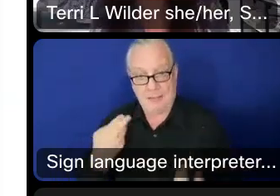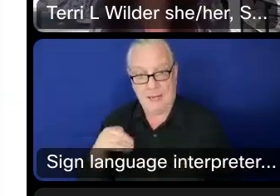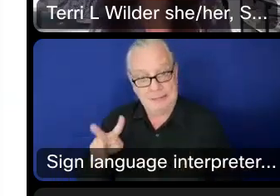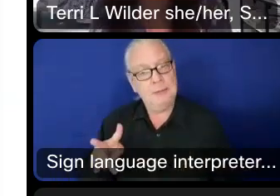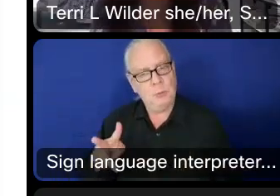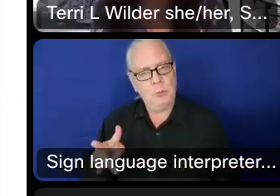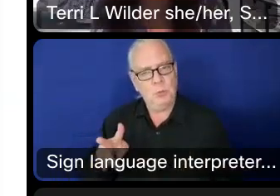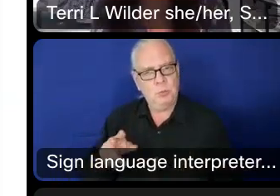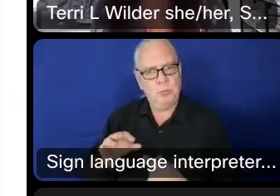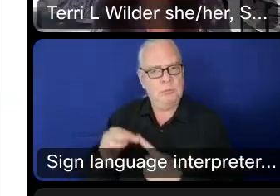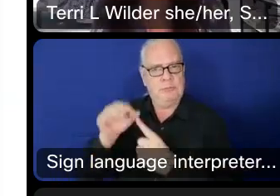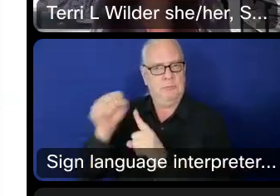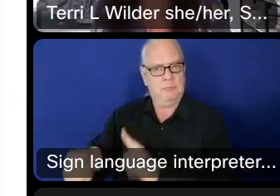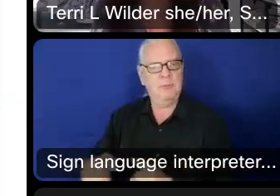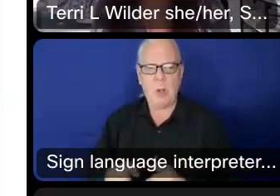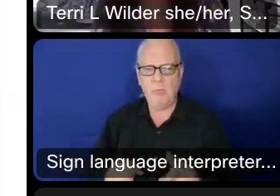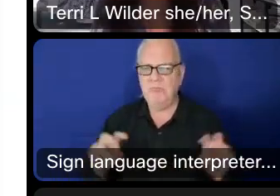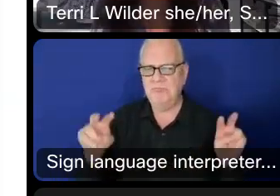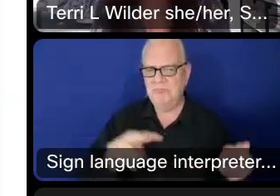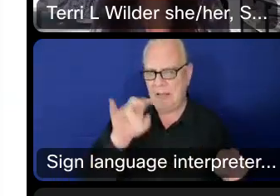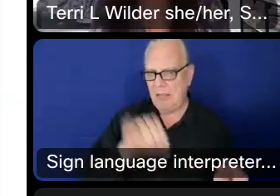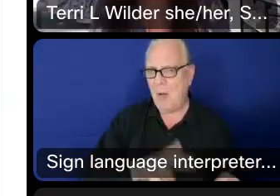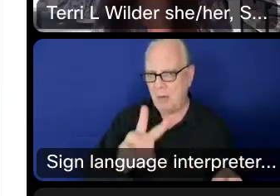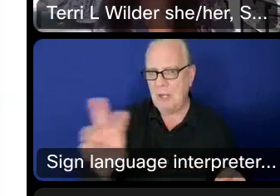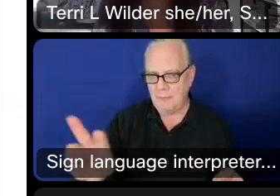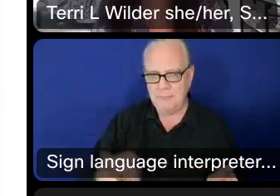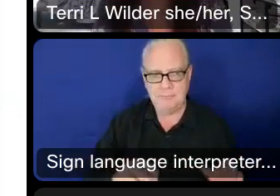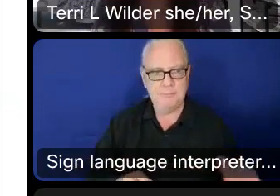check out the Dandelion Movement website. NMAC, which is the